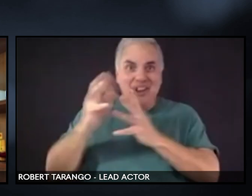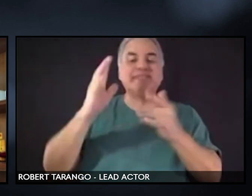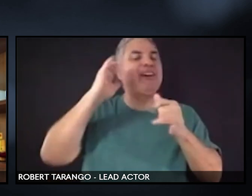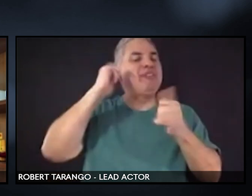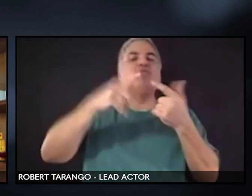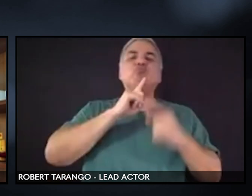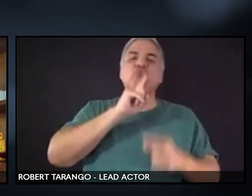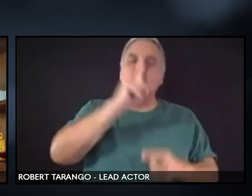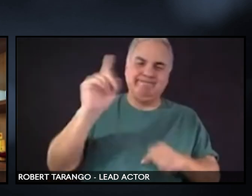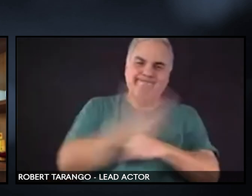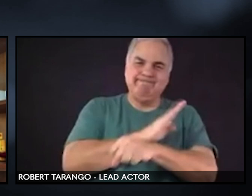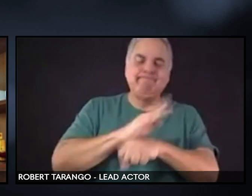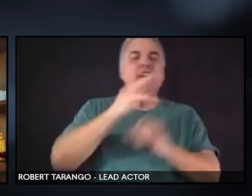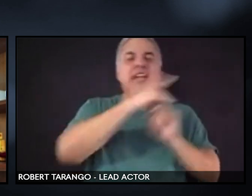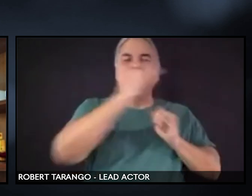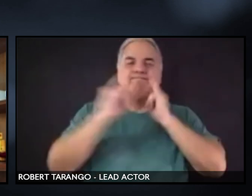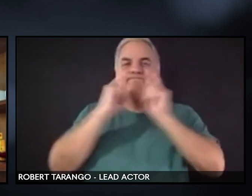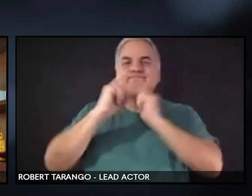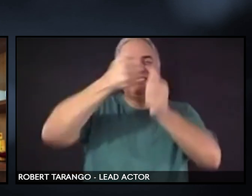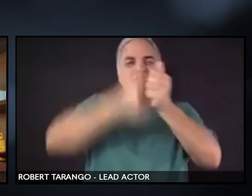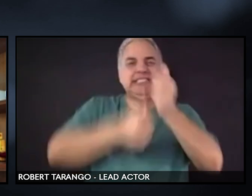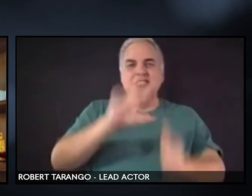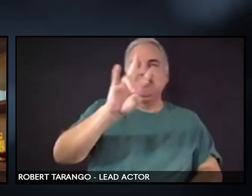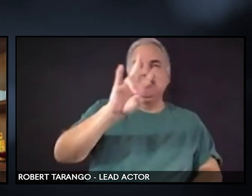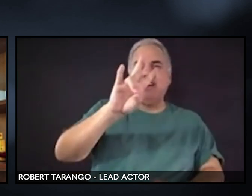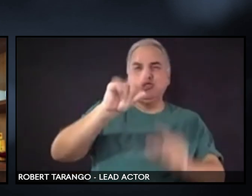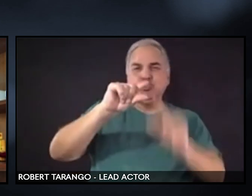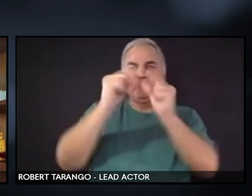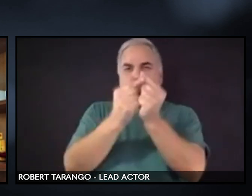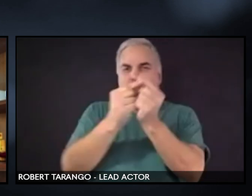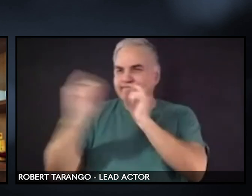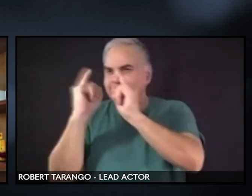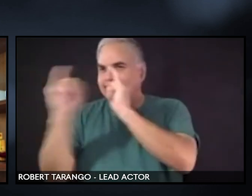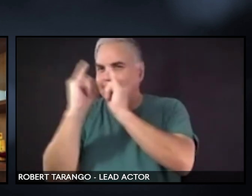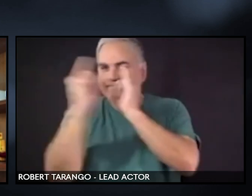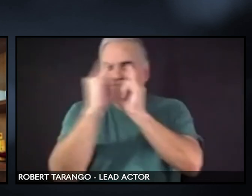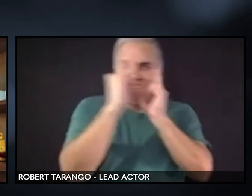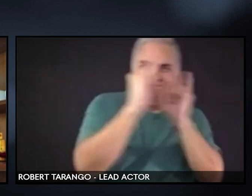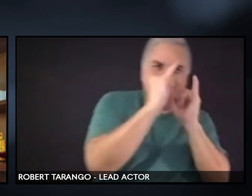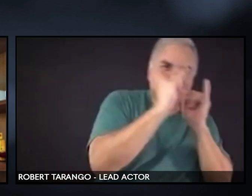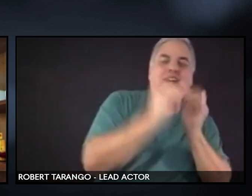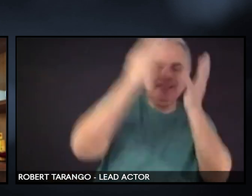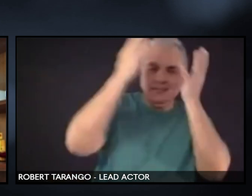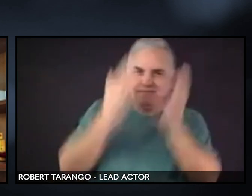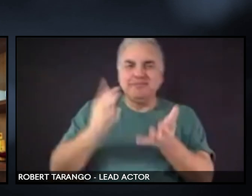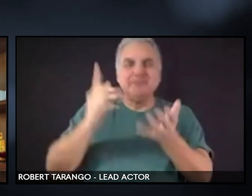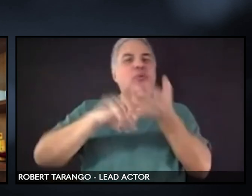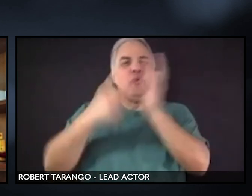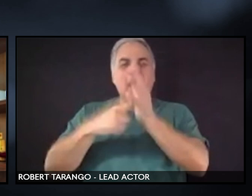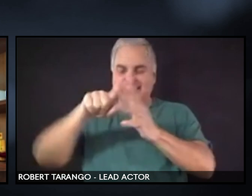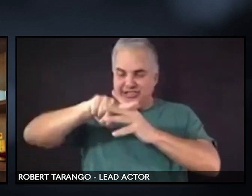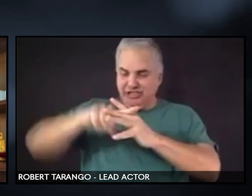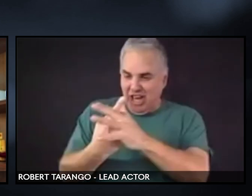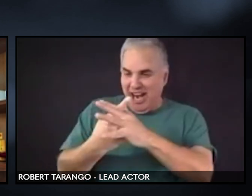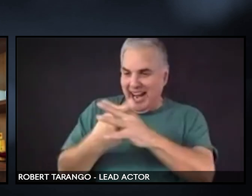fire in me. And you know, as I know that he had interviewed seven candidates up